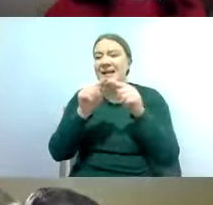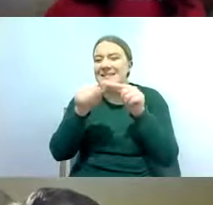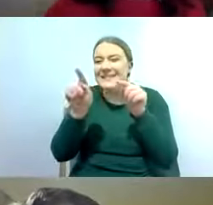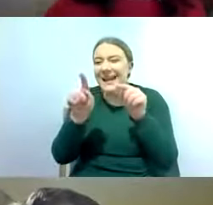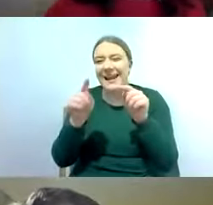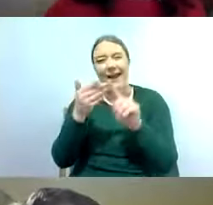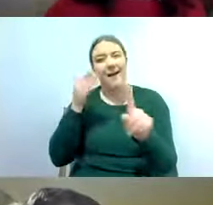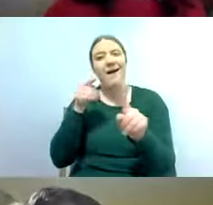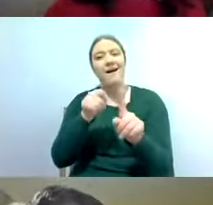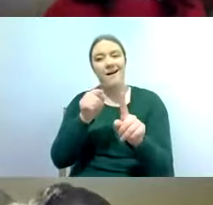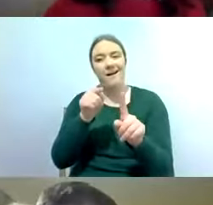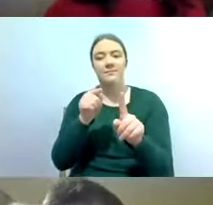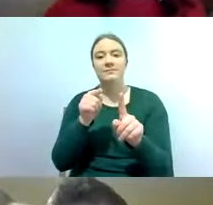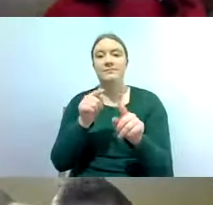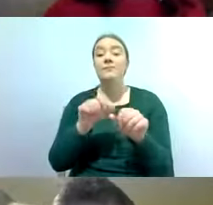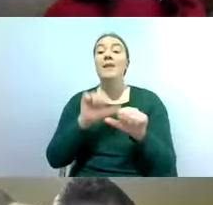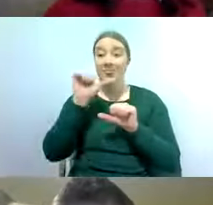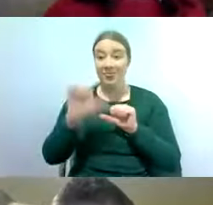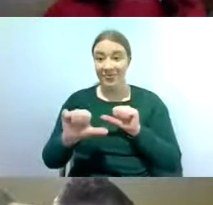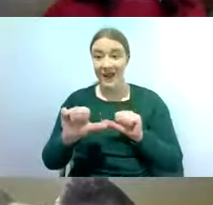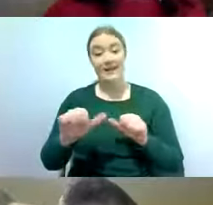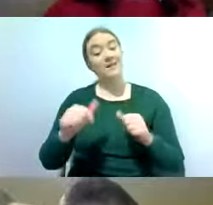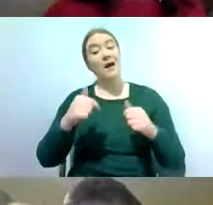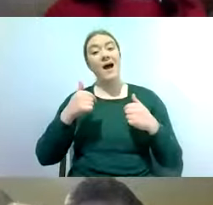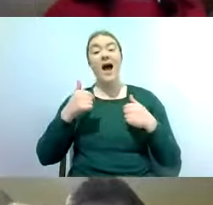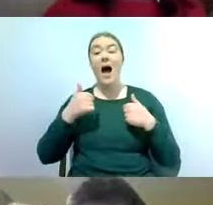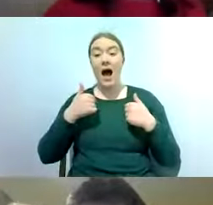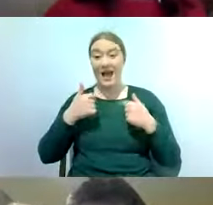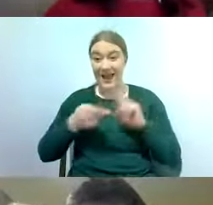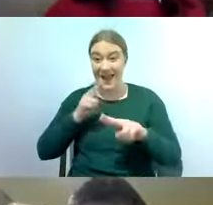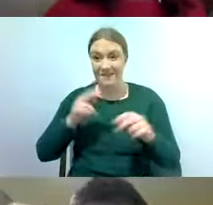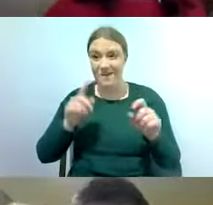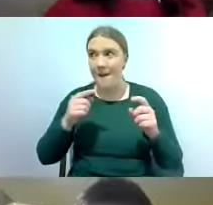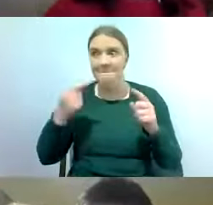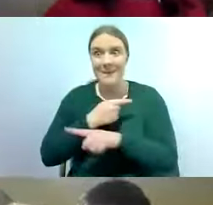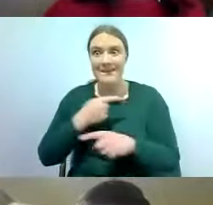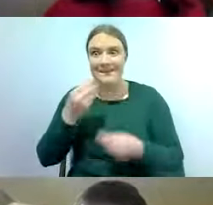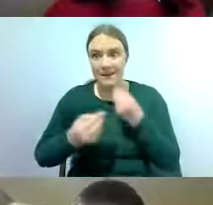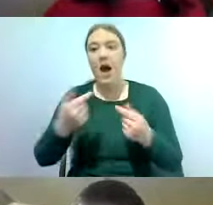okay and i will put these instructions in the chat box for your reference once i pass over to the